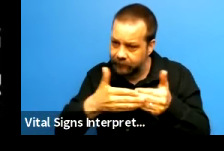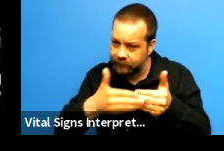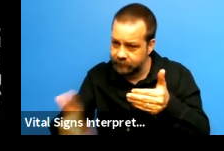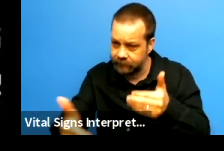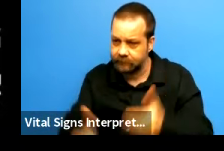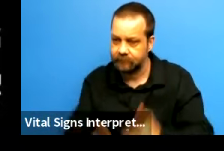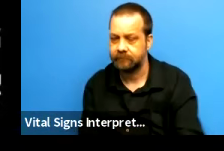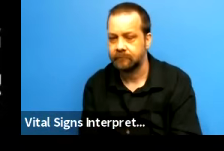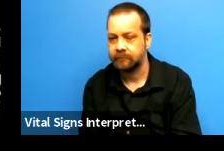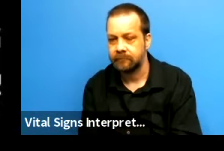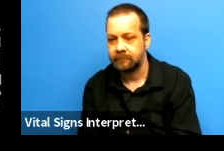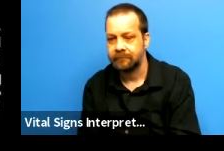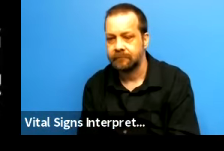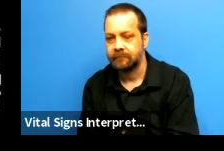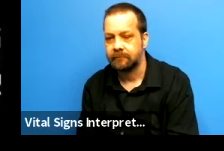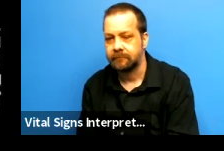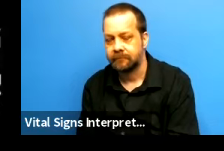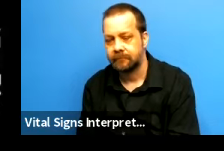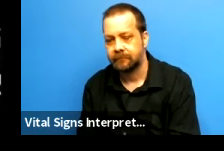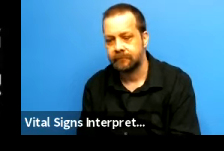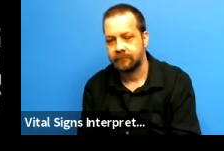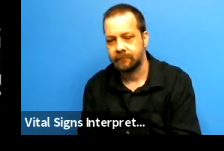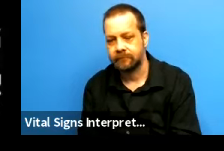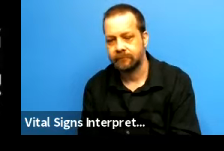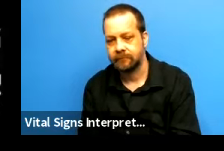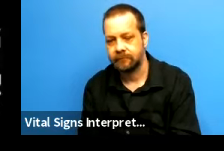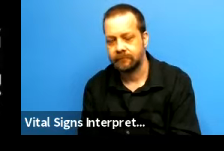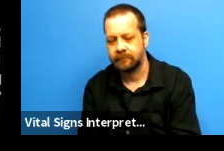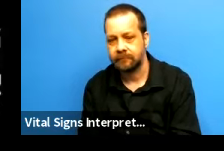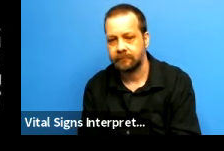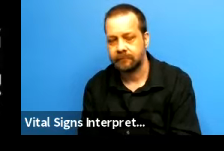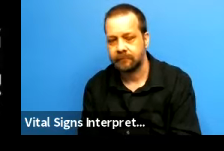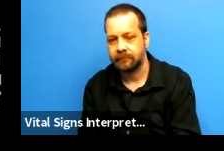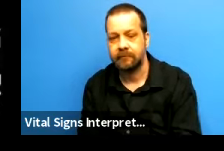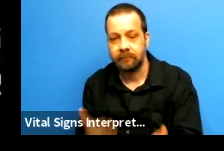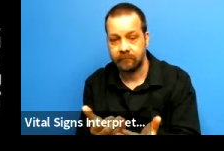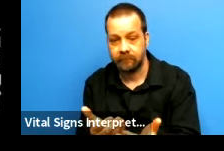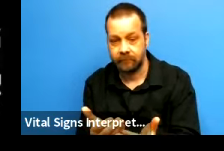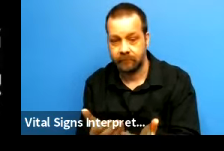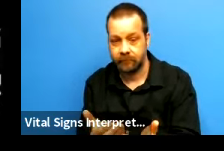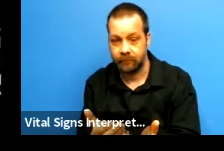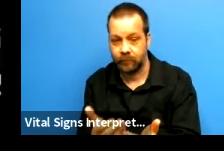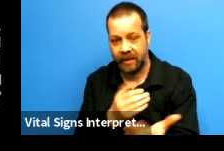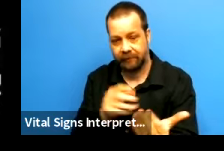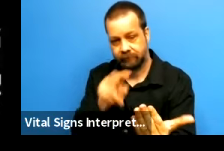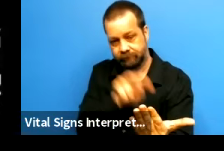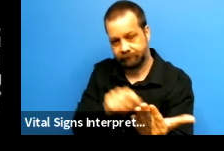Preview plans for reopening the business with employees including those with disabilities to identify potential pit falls